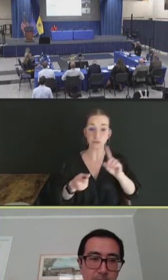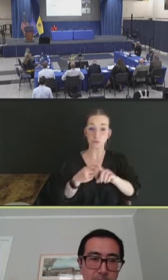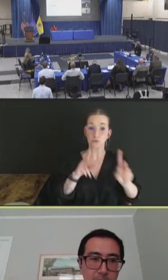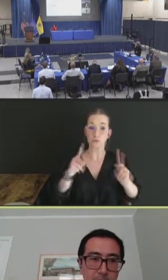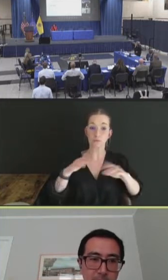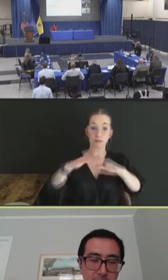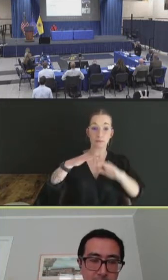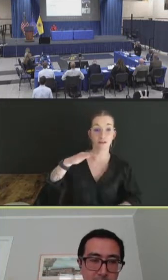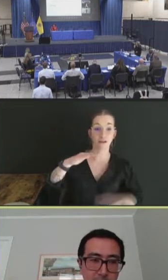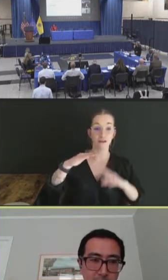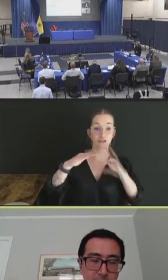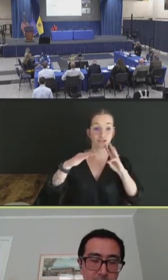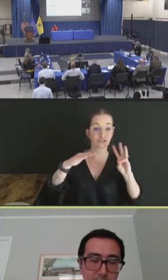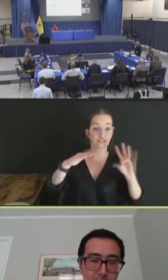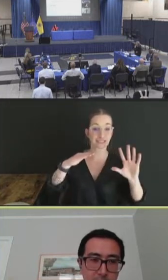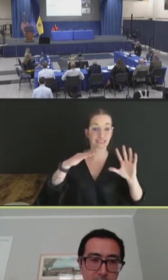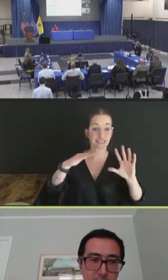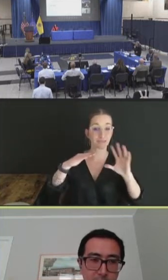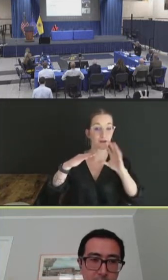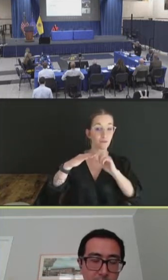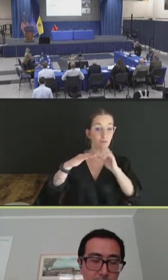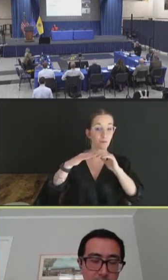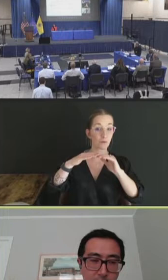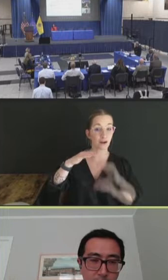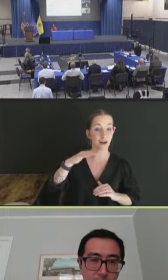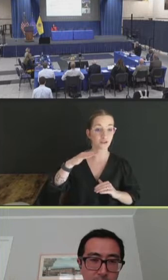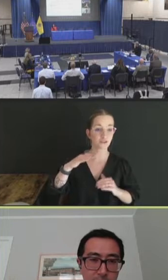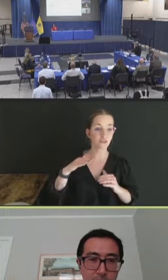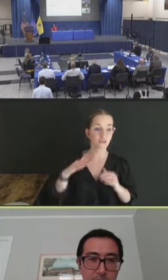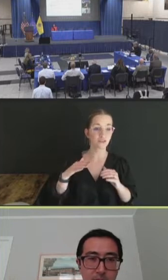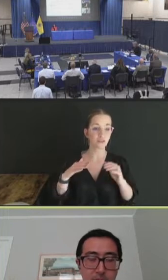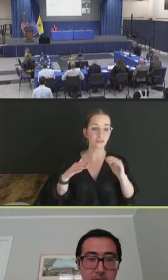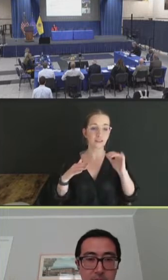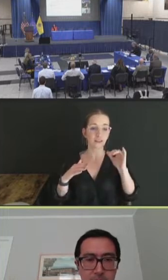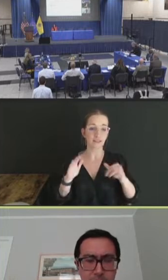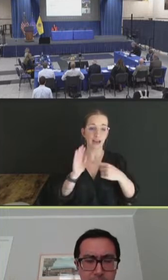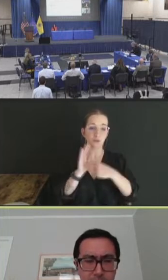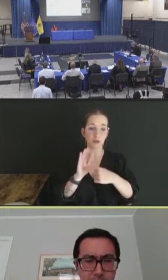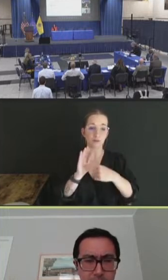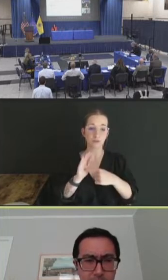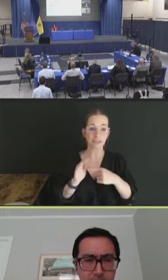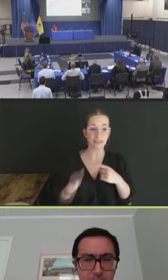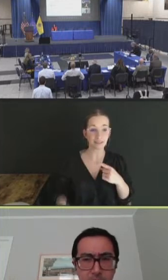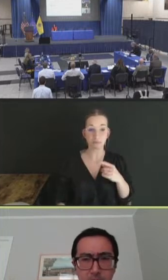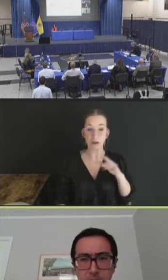representing roughly a quarter of a million individuals. A